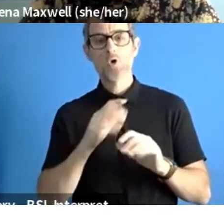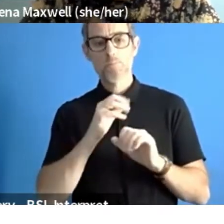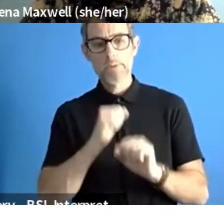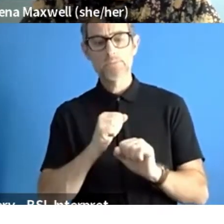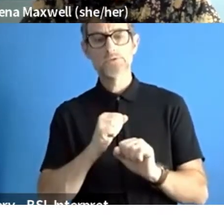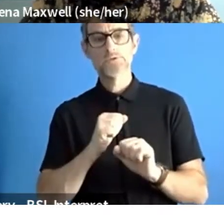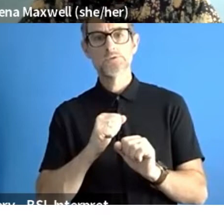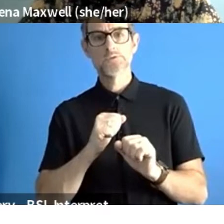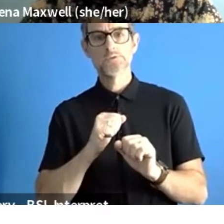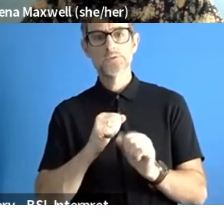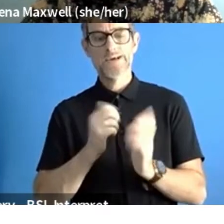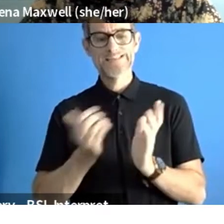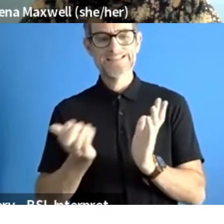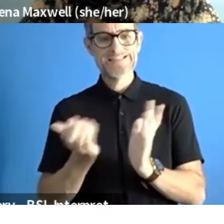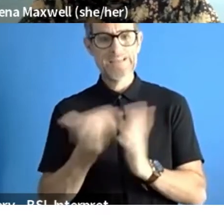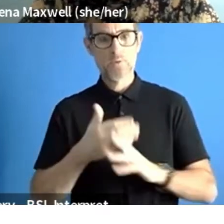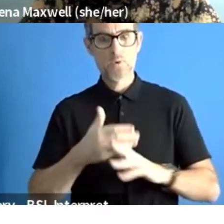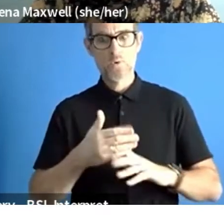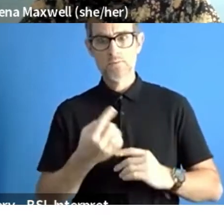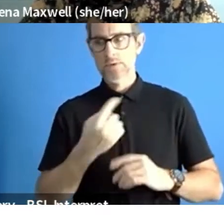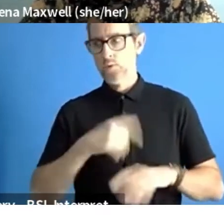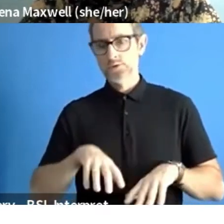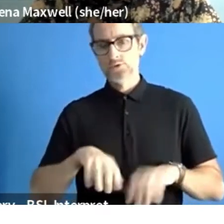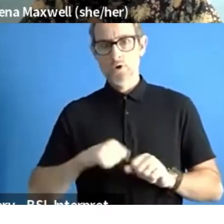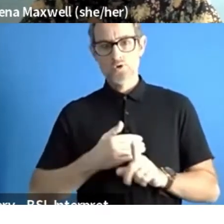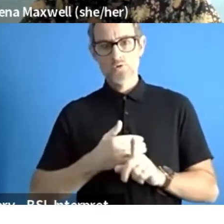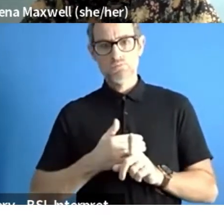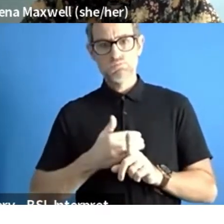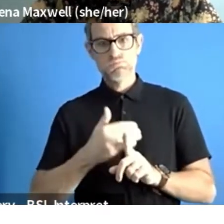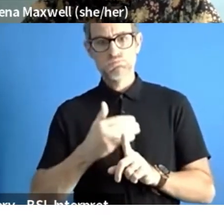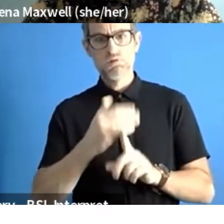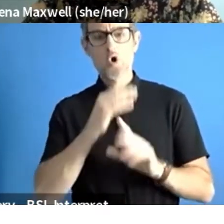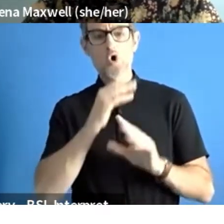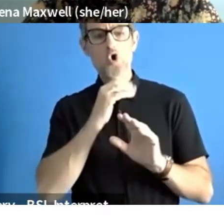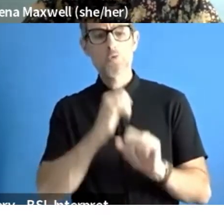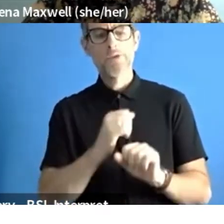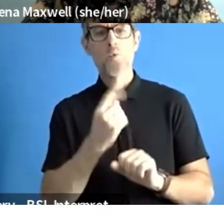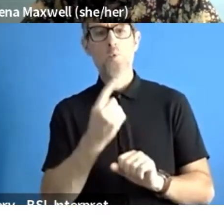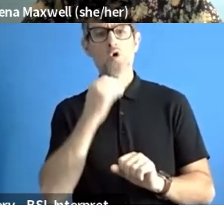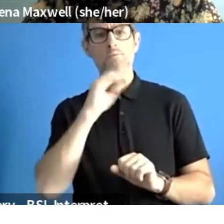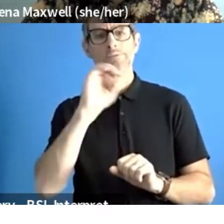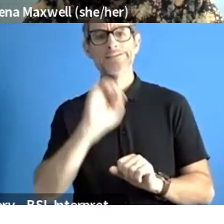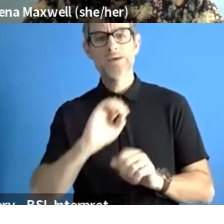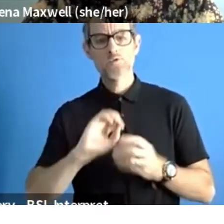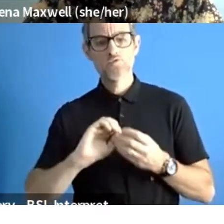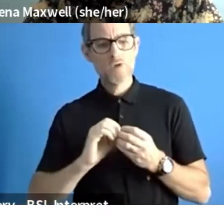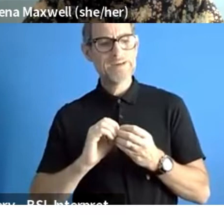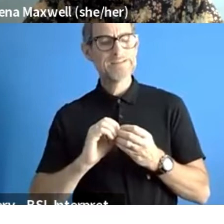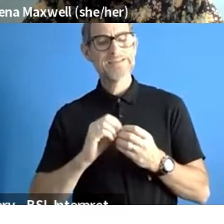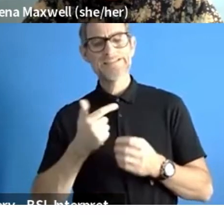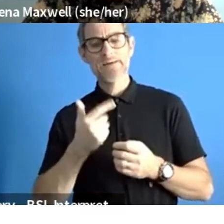own journey and our commitment is that 100% of what we create and 75% of what